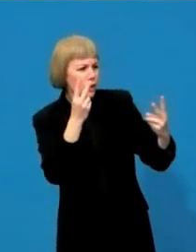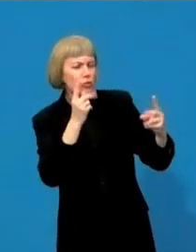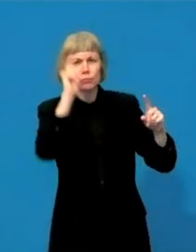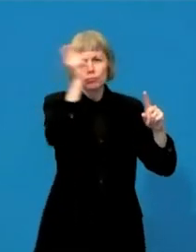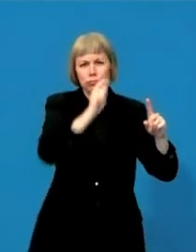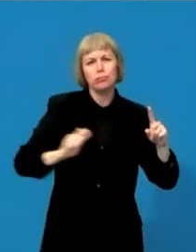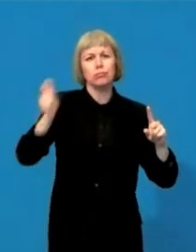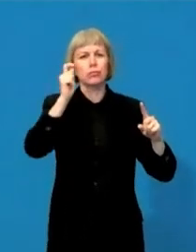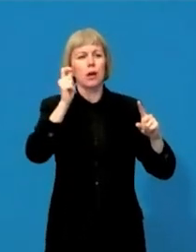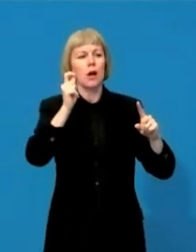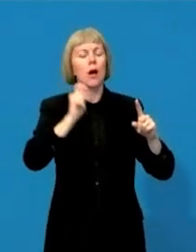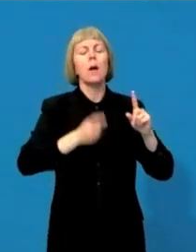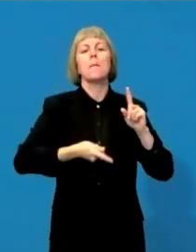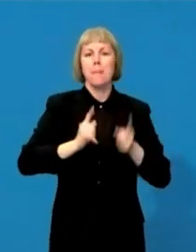know, a lot of Indigenous people would understand.